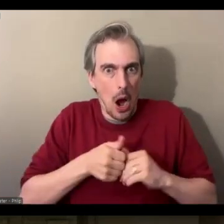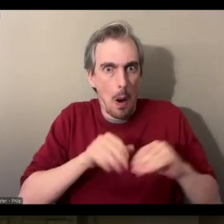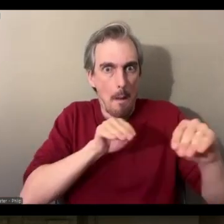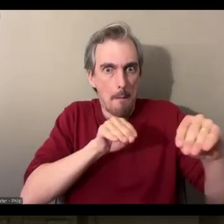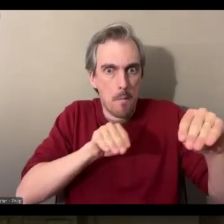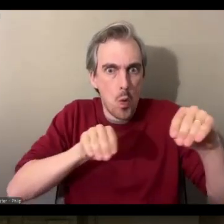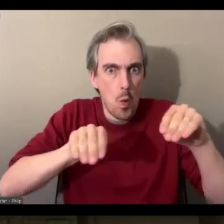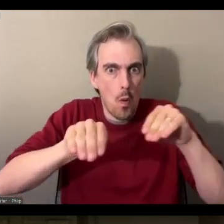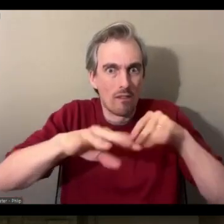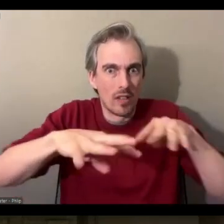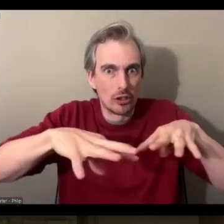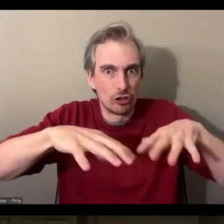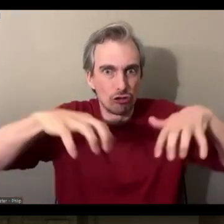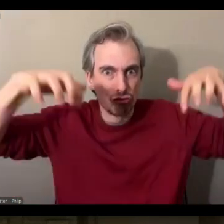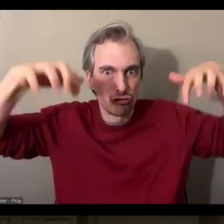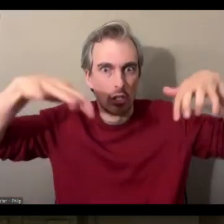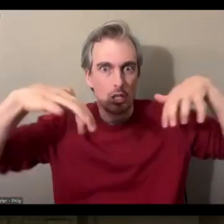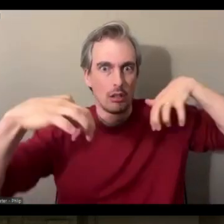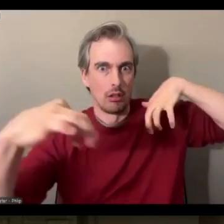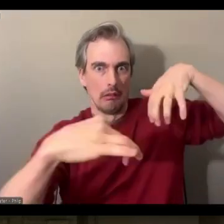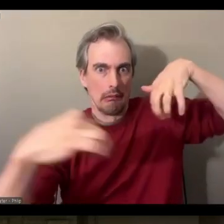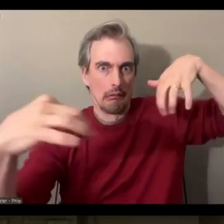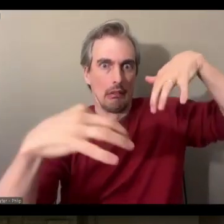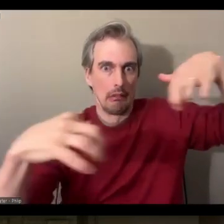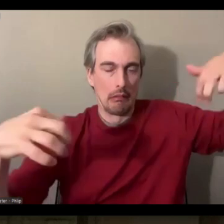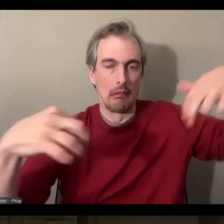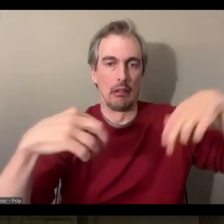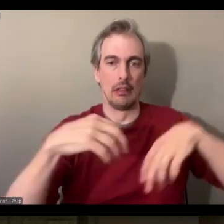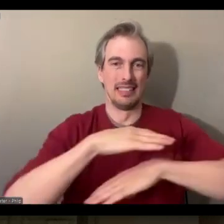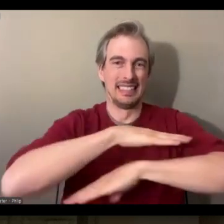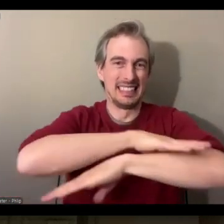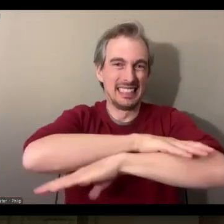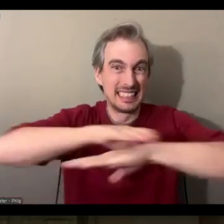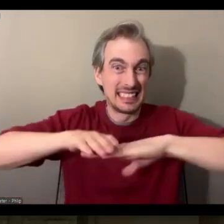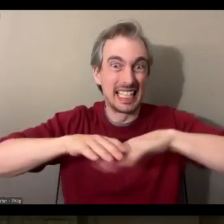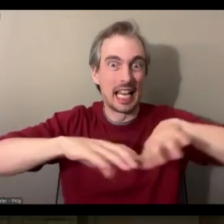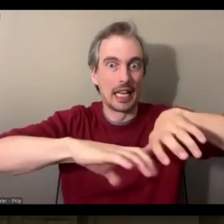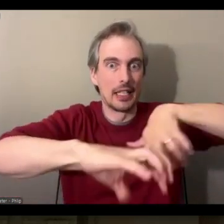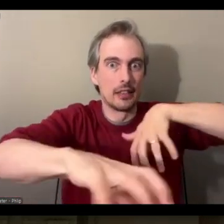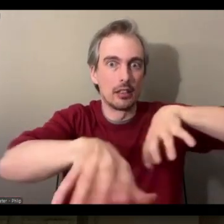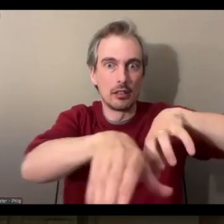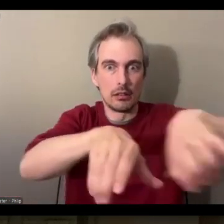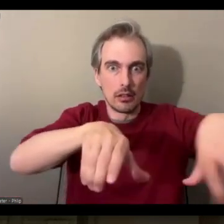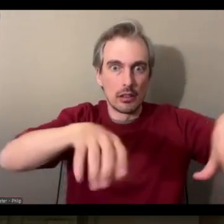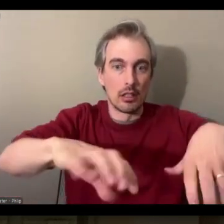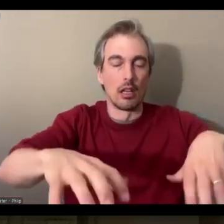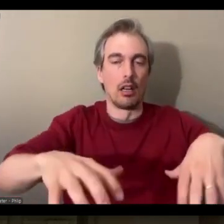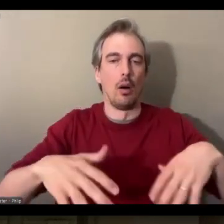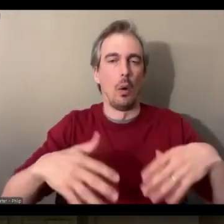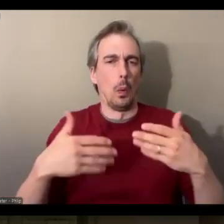touching areas such as the website accessibility and the building of the purchase path. So how do